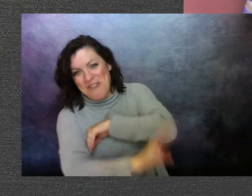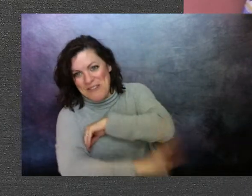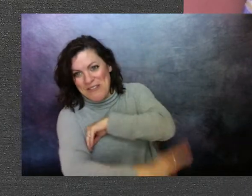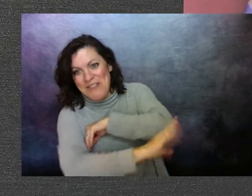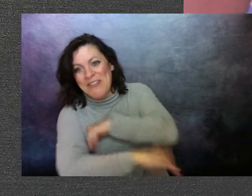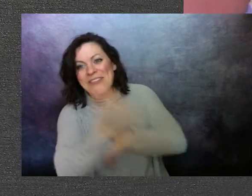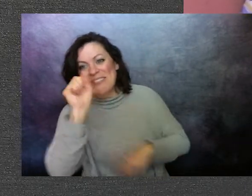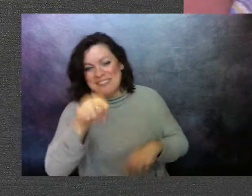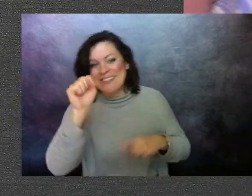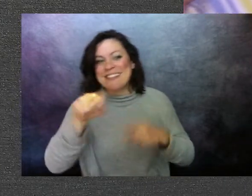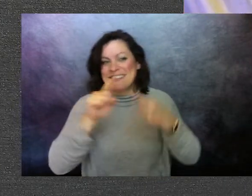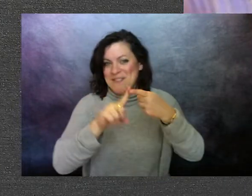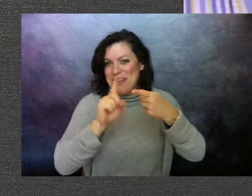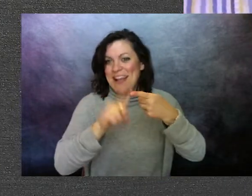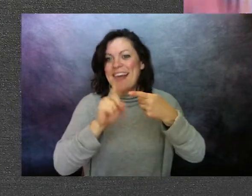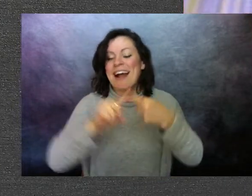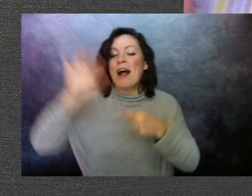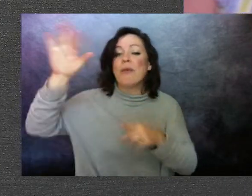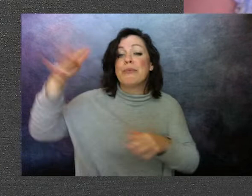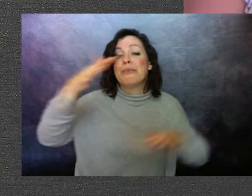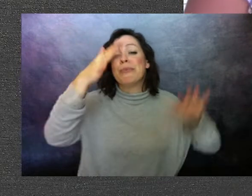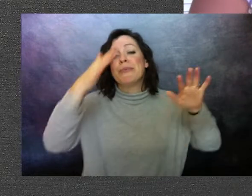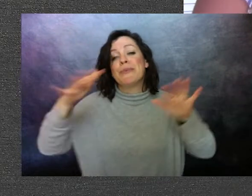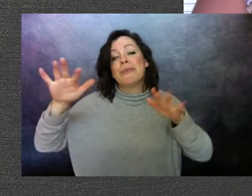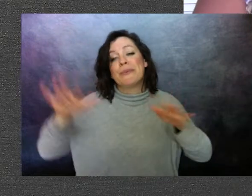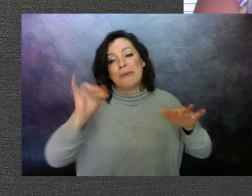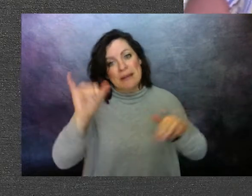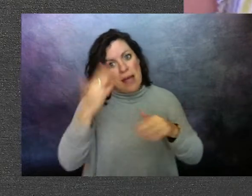We are seeing the leaves falling from the trees now,